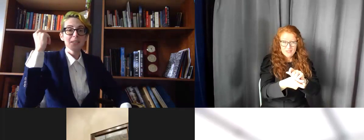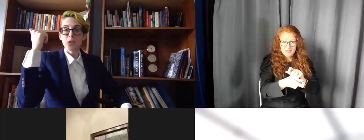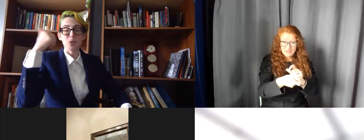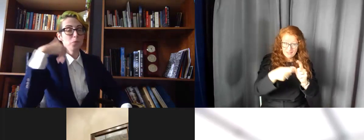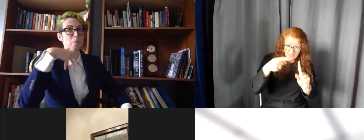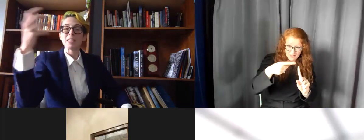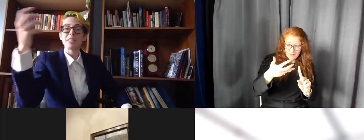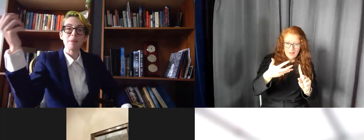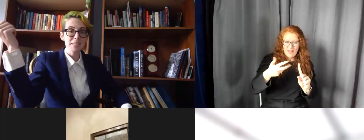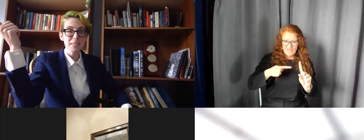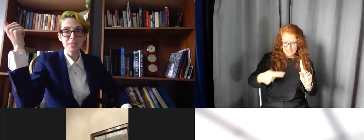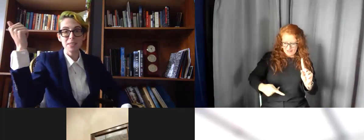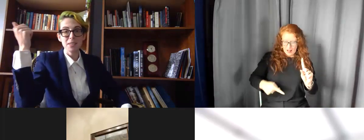Farrah Garland: to public spaces.